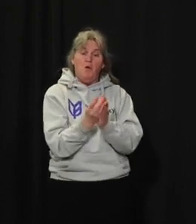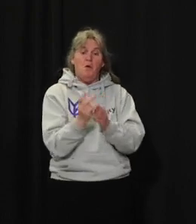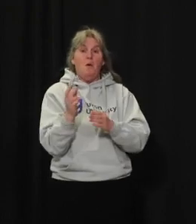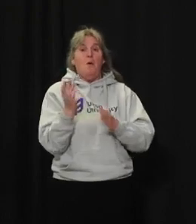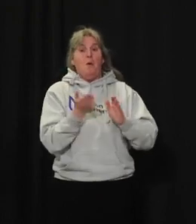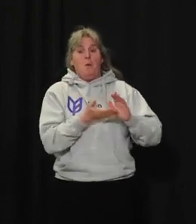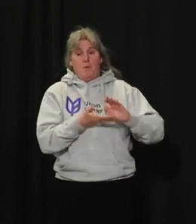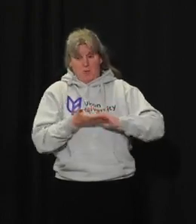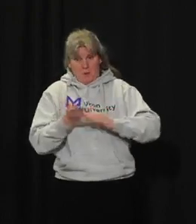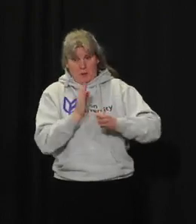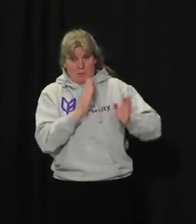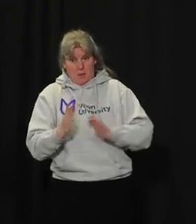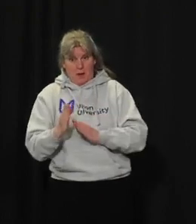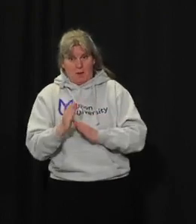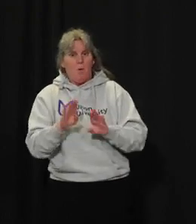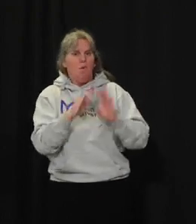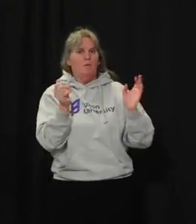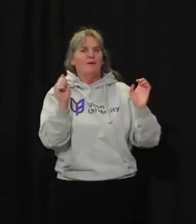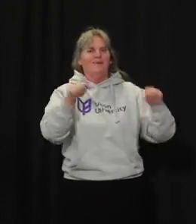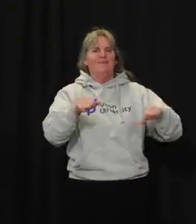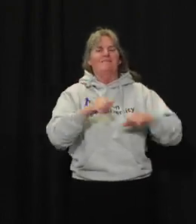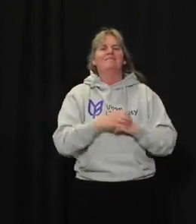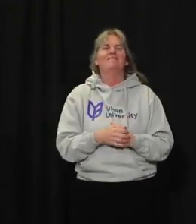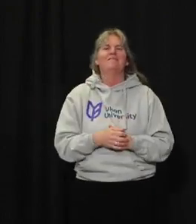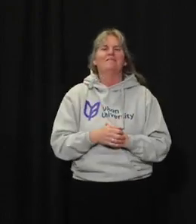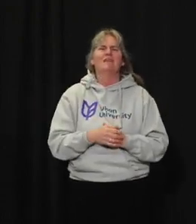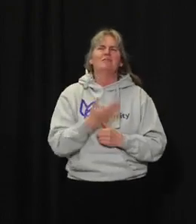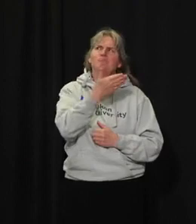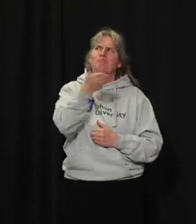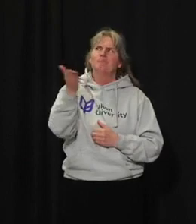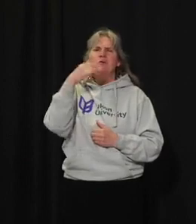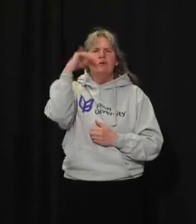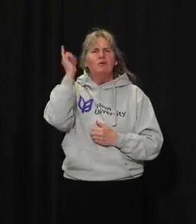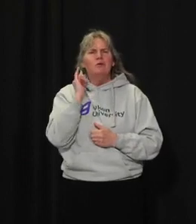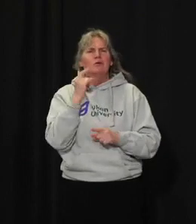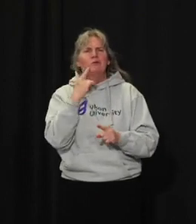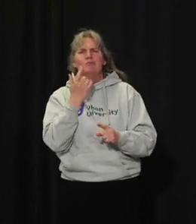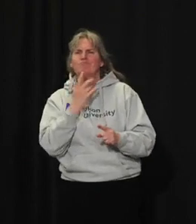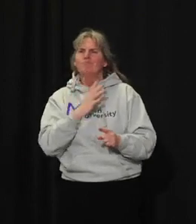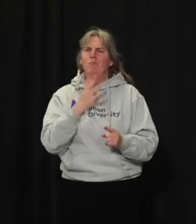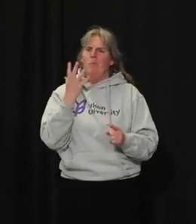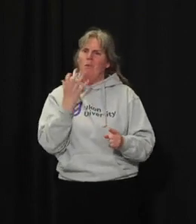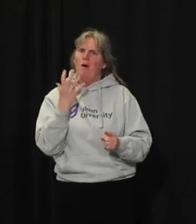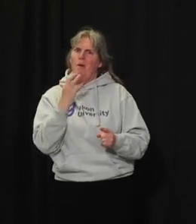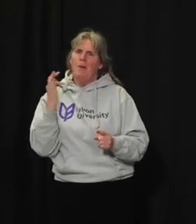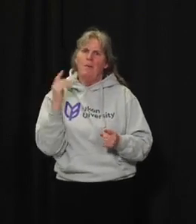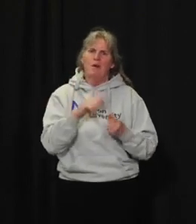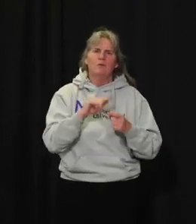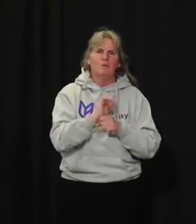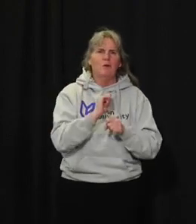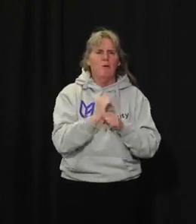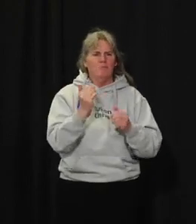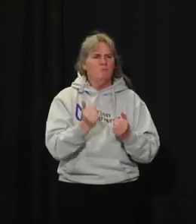open back up. I know there are many Yukoners looking forward to getting back to work and offering the